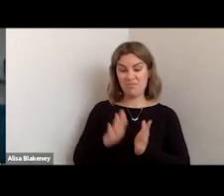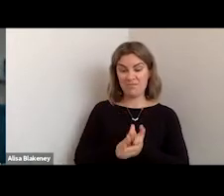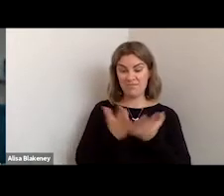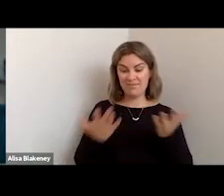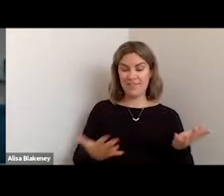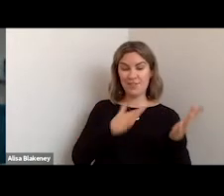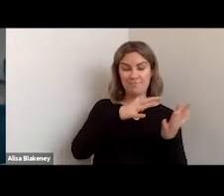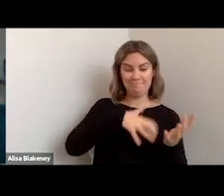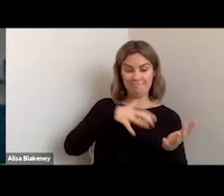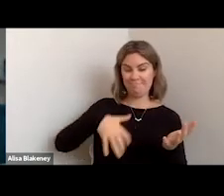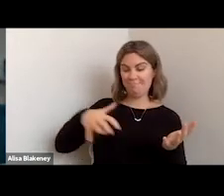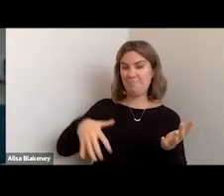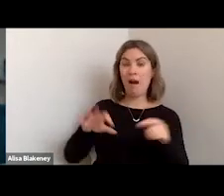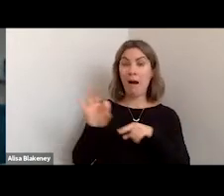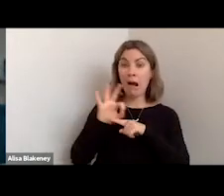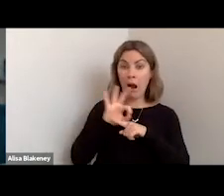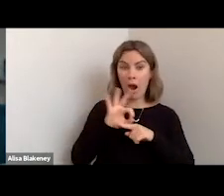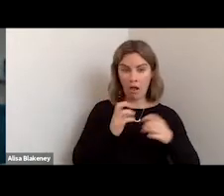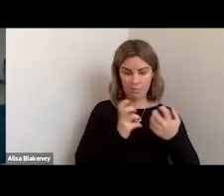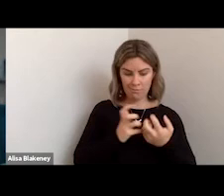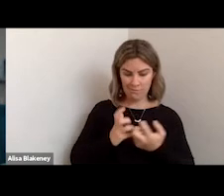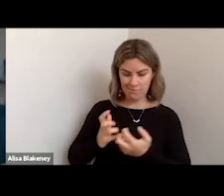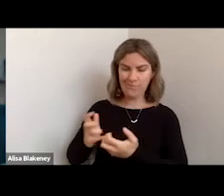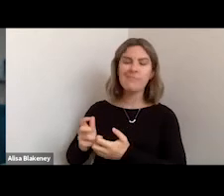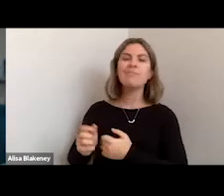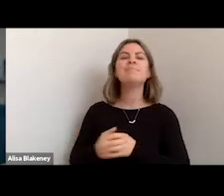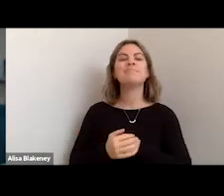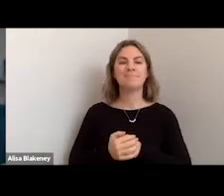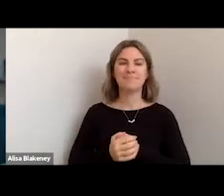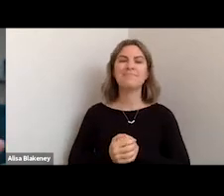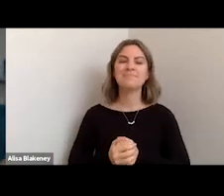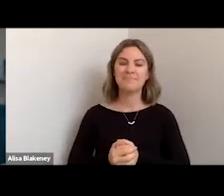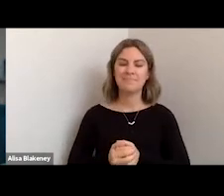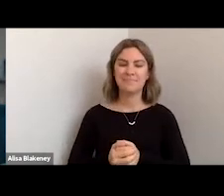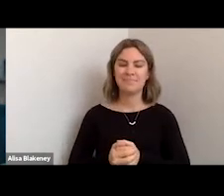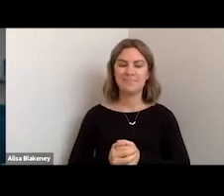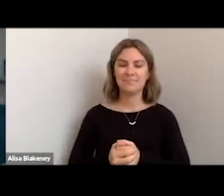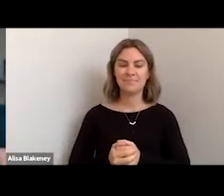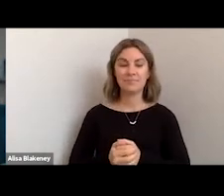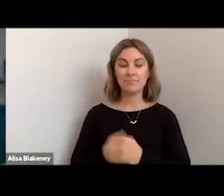colour-coding - otherwise I get confused >> So I split my planner up